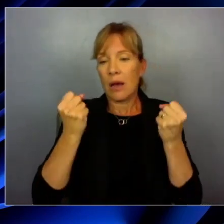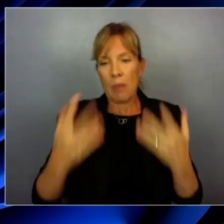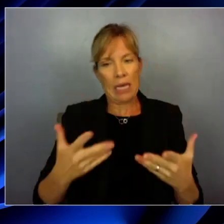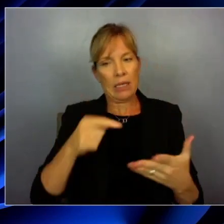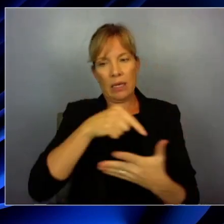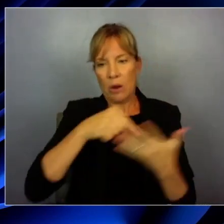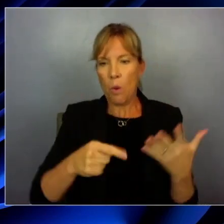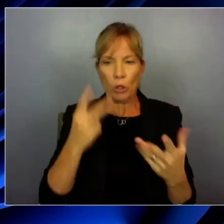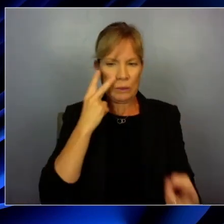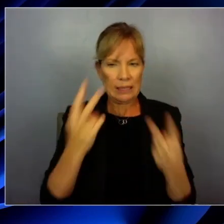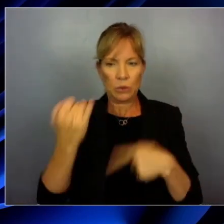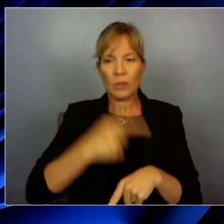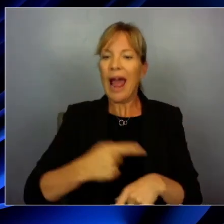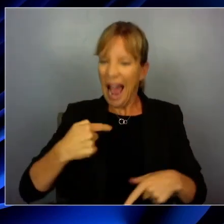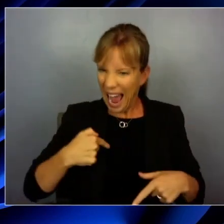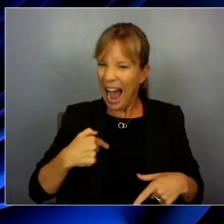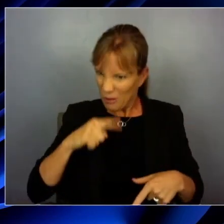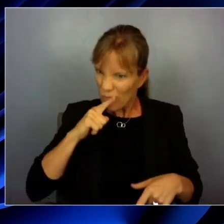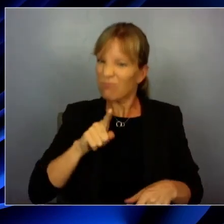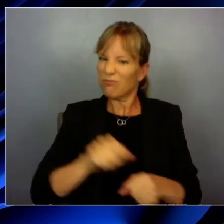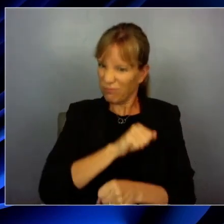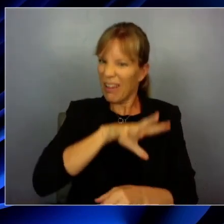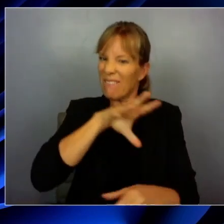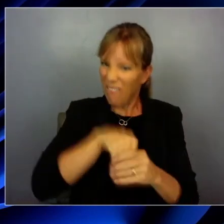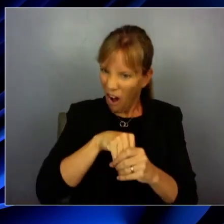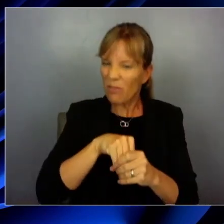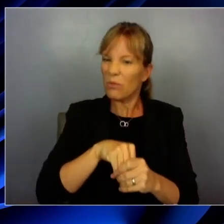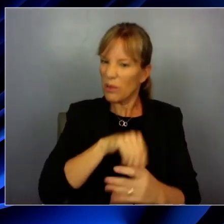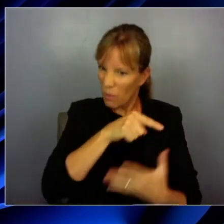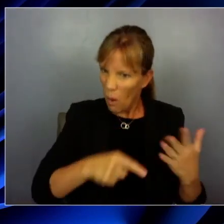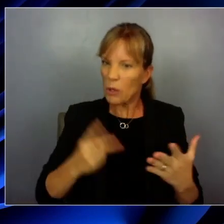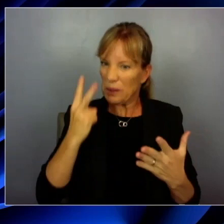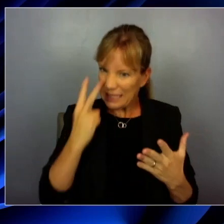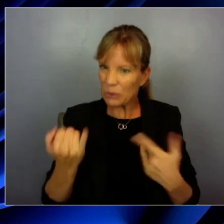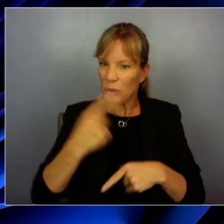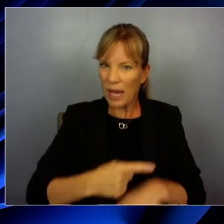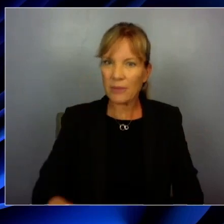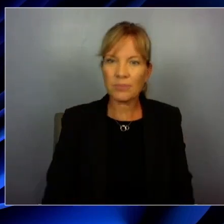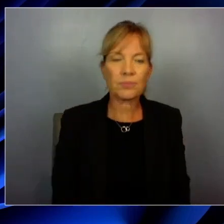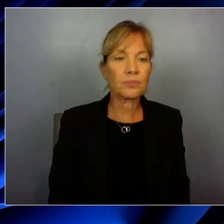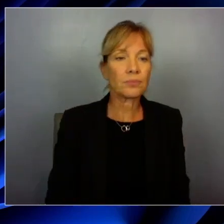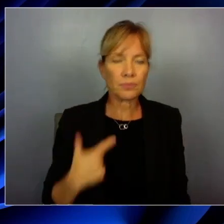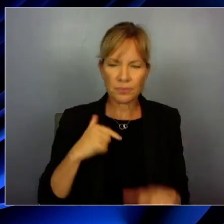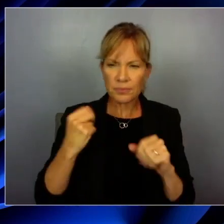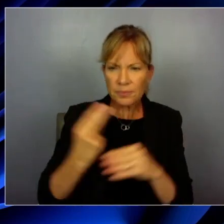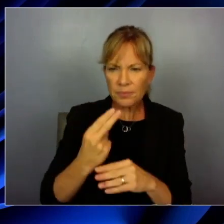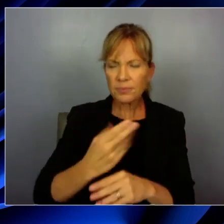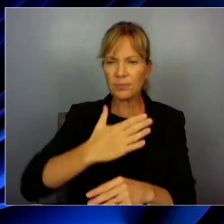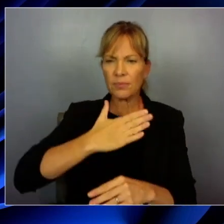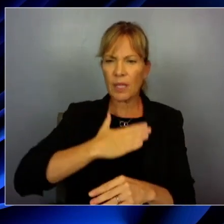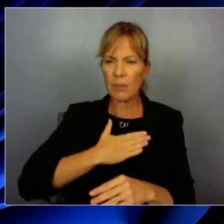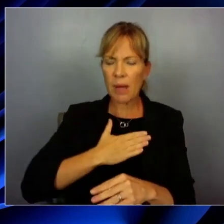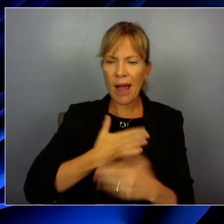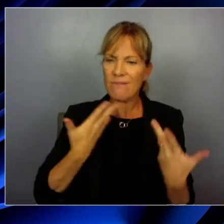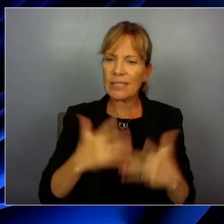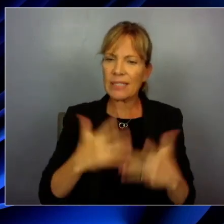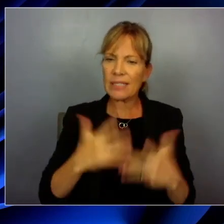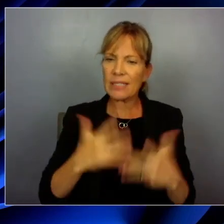I was directly involved with. Uh, and uh, I was able to use my lived experience as we talk about after a little bit